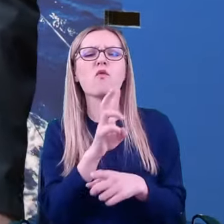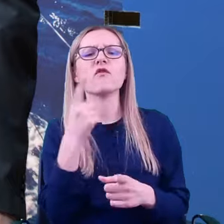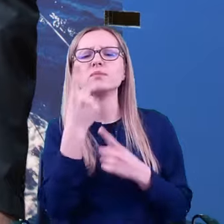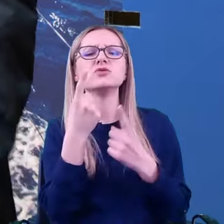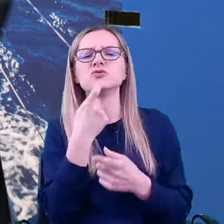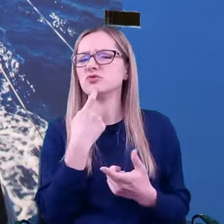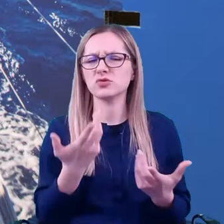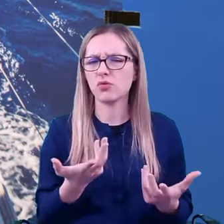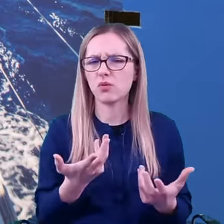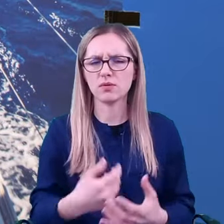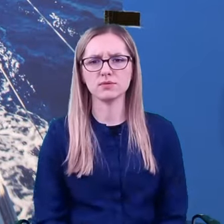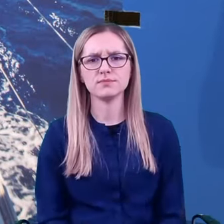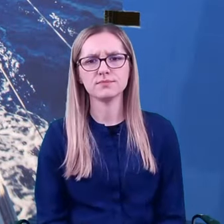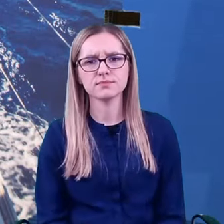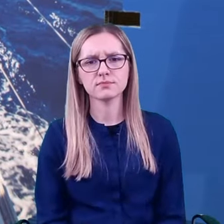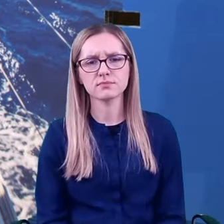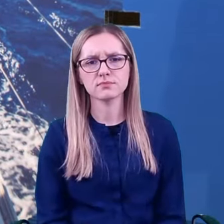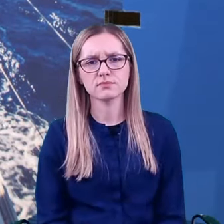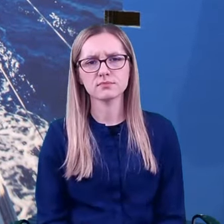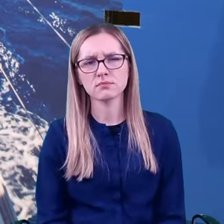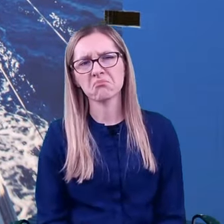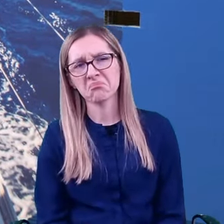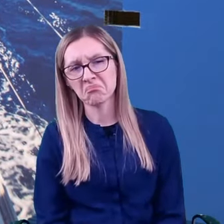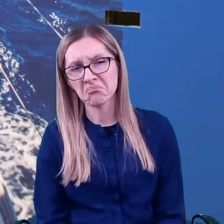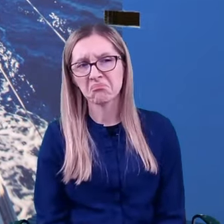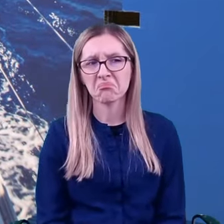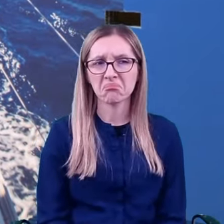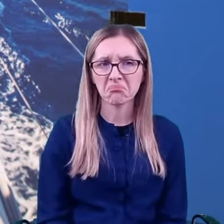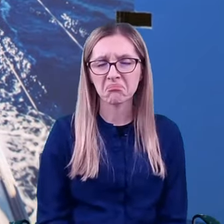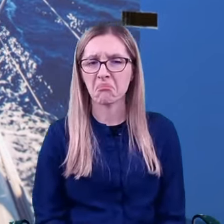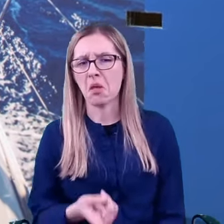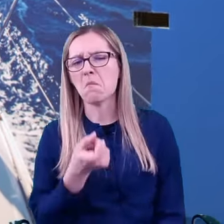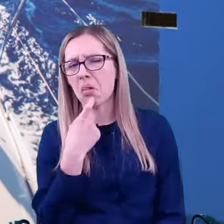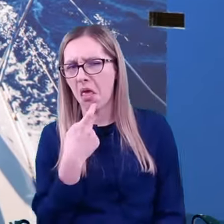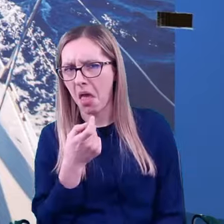Plastic? Well, this is a good connotation. And what about its structure?